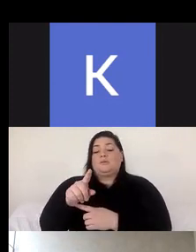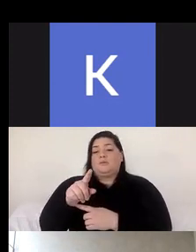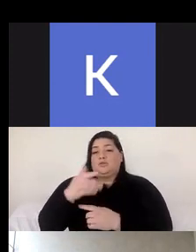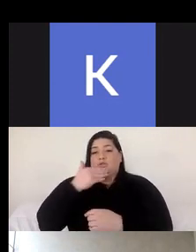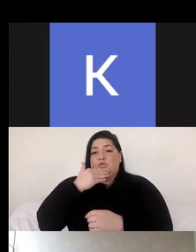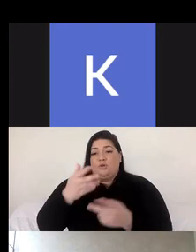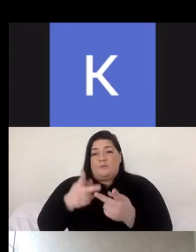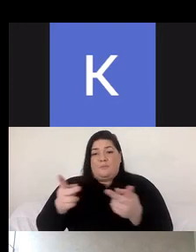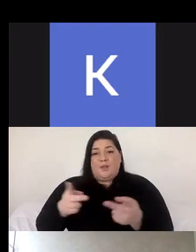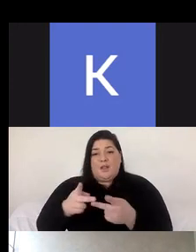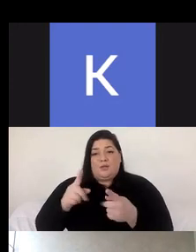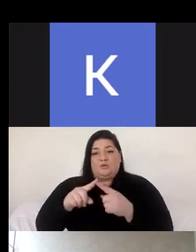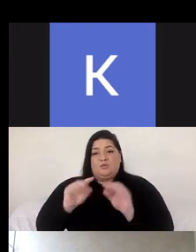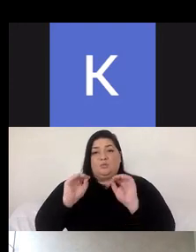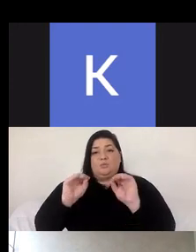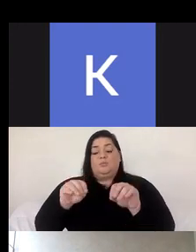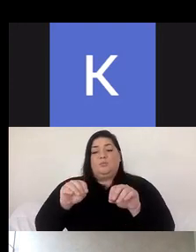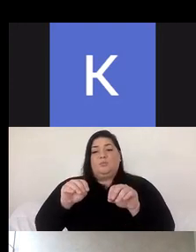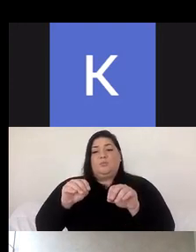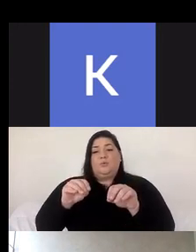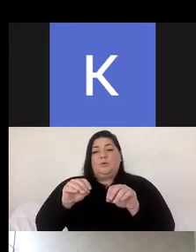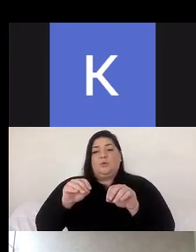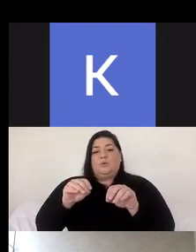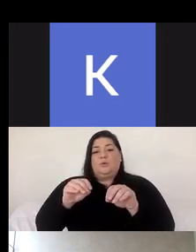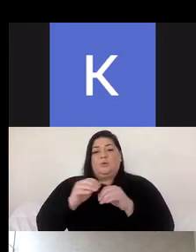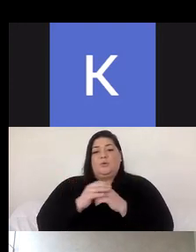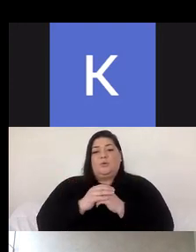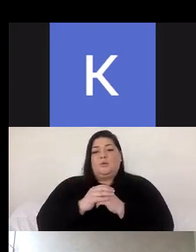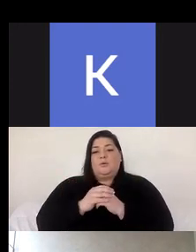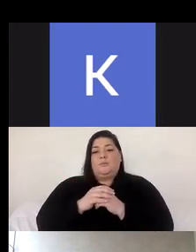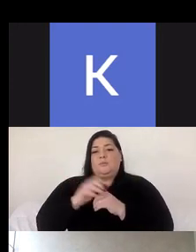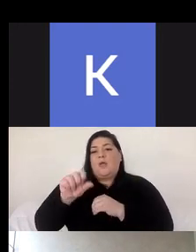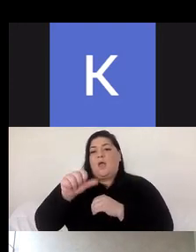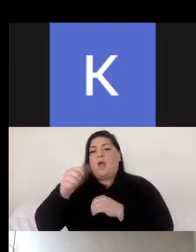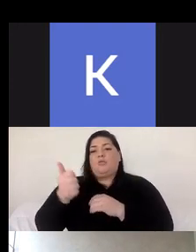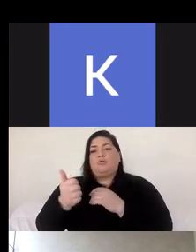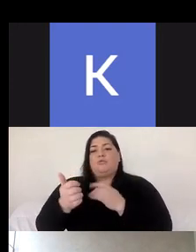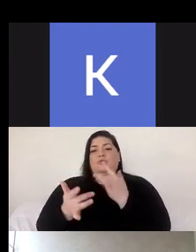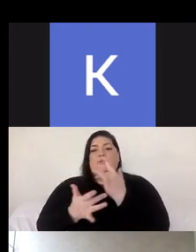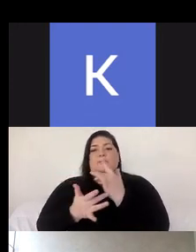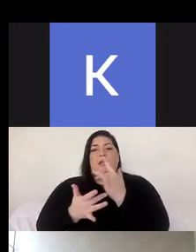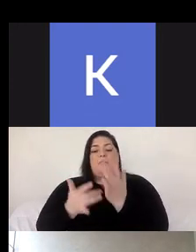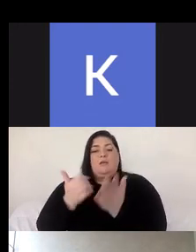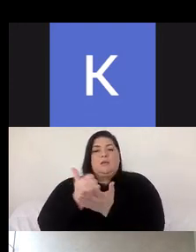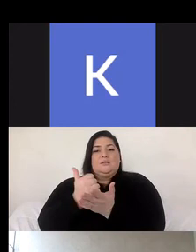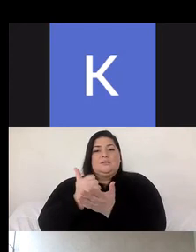to talk about other technical assistance that they received.